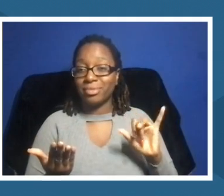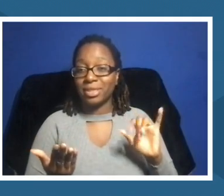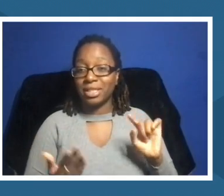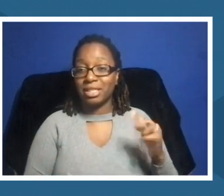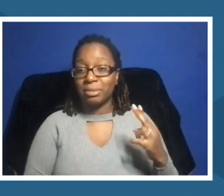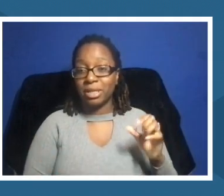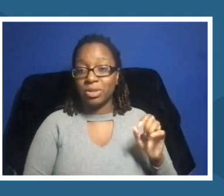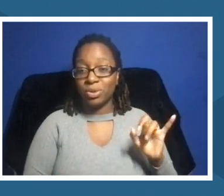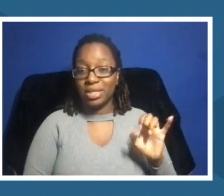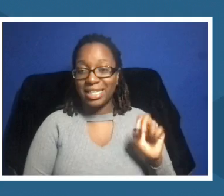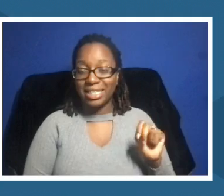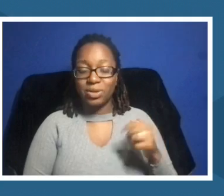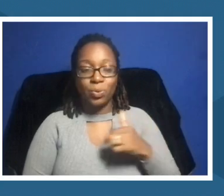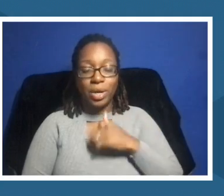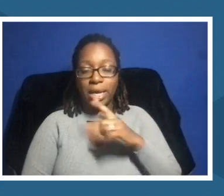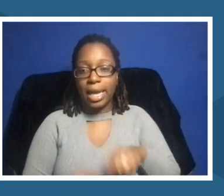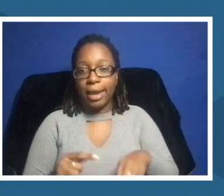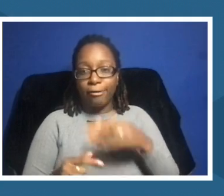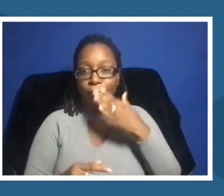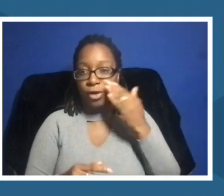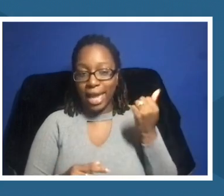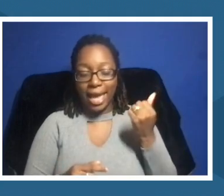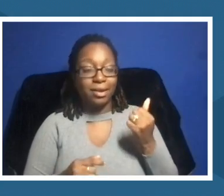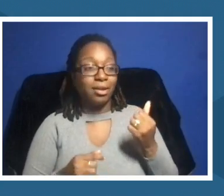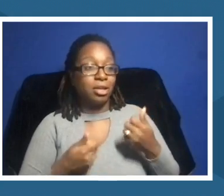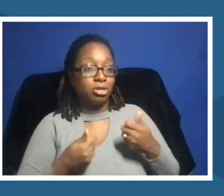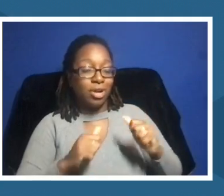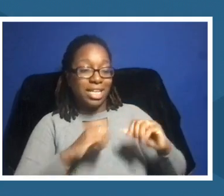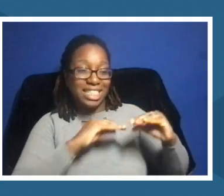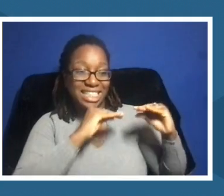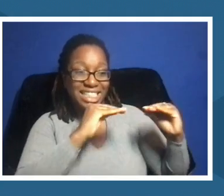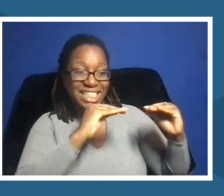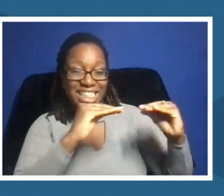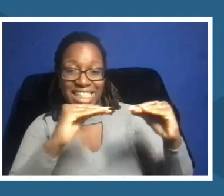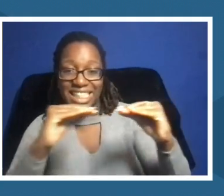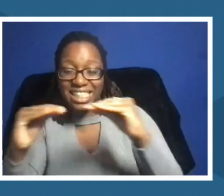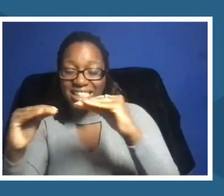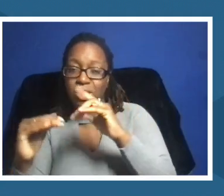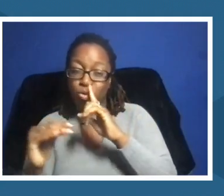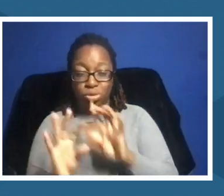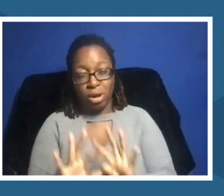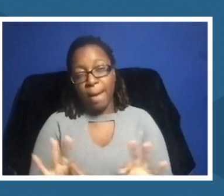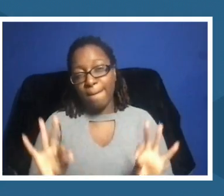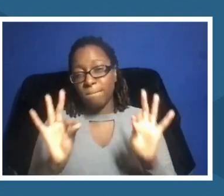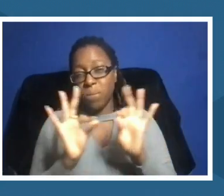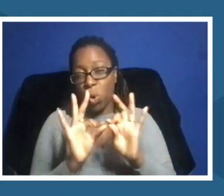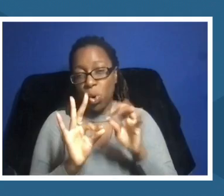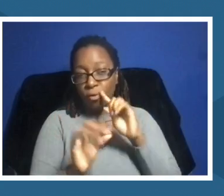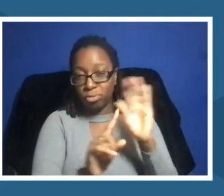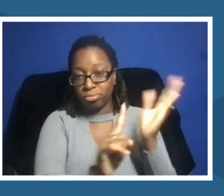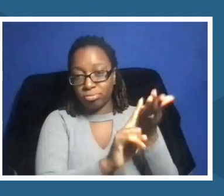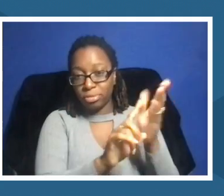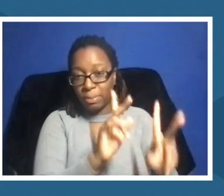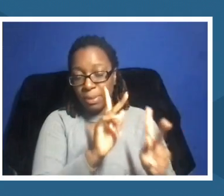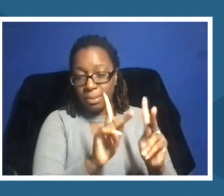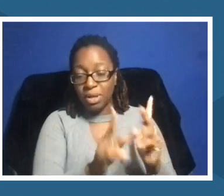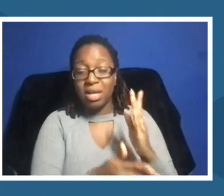even just building awareness is still very much an important part of this work um there are folks who have never heard